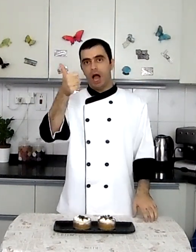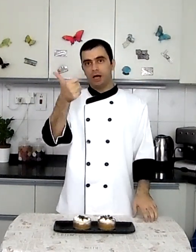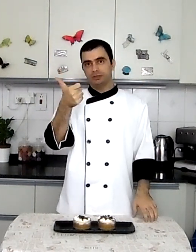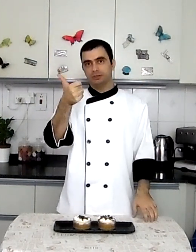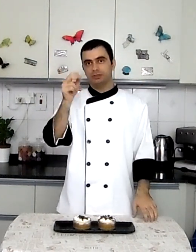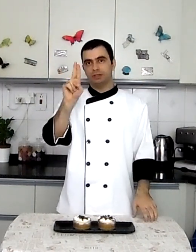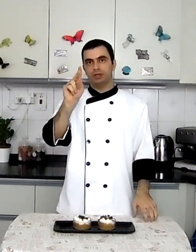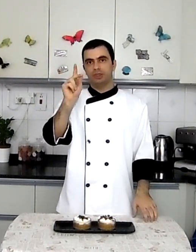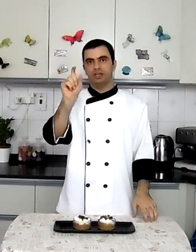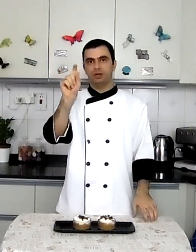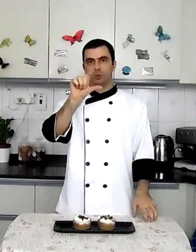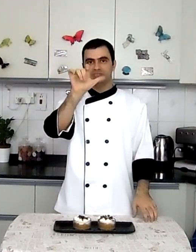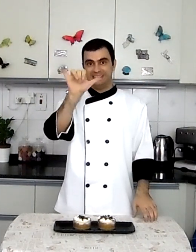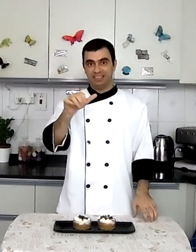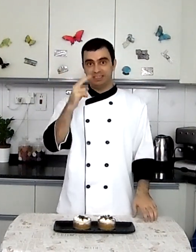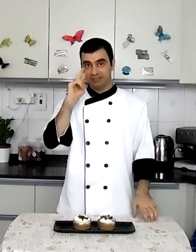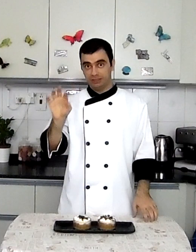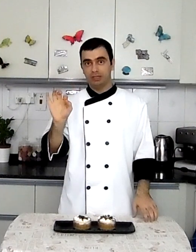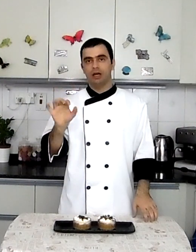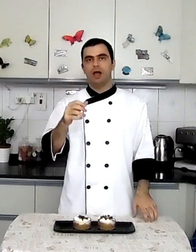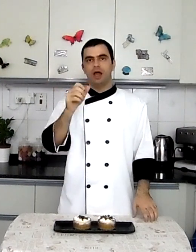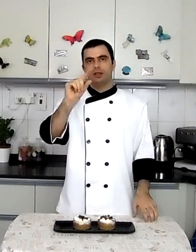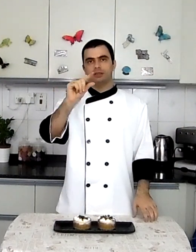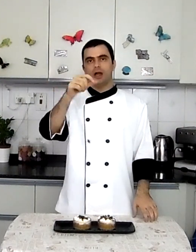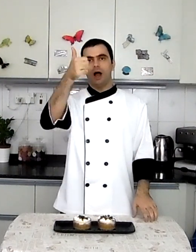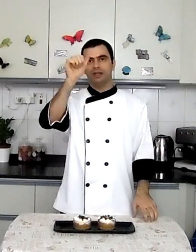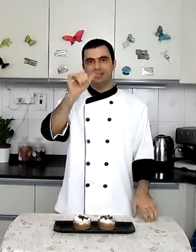Stay tuned انتظروني دائماً